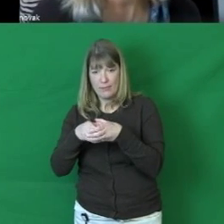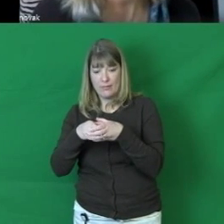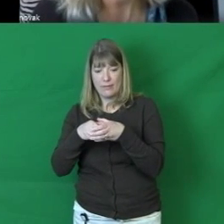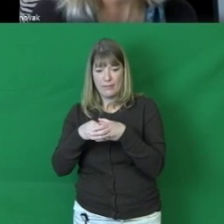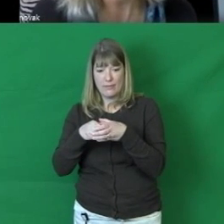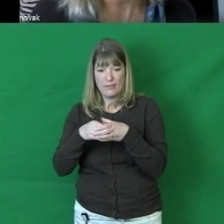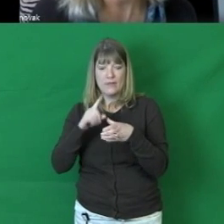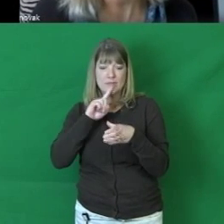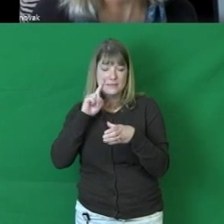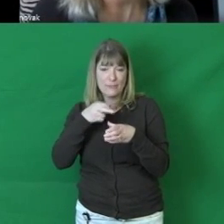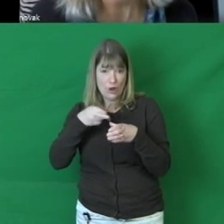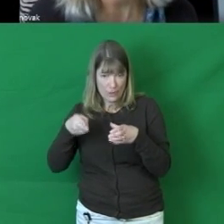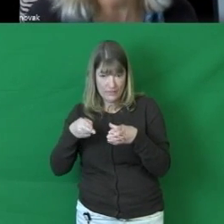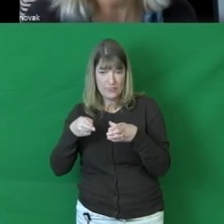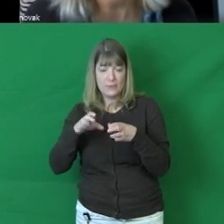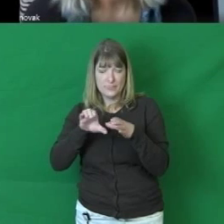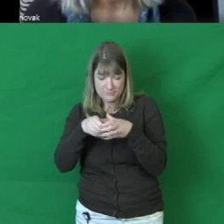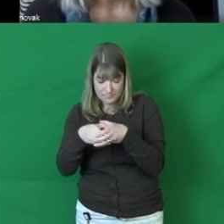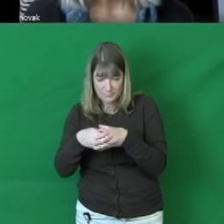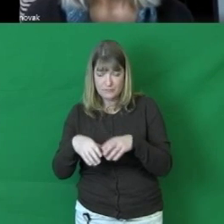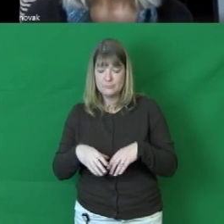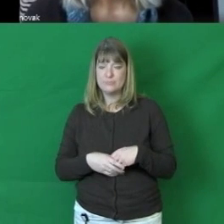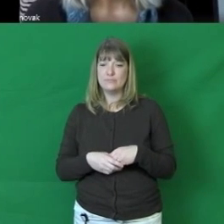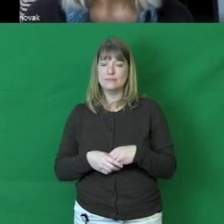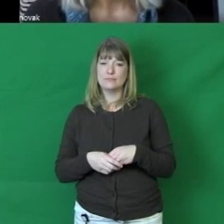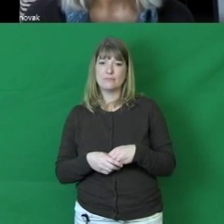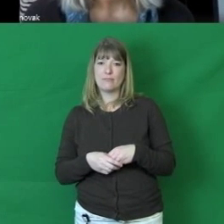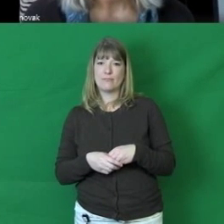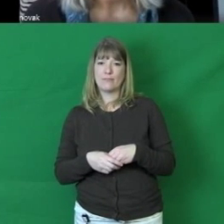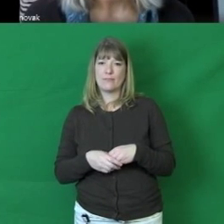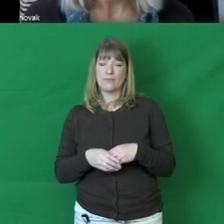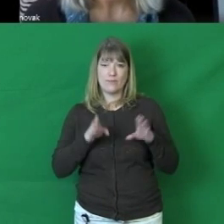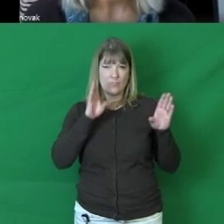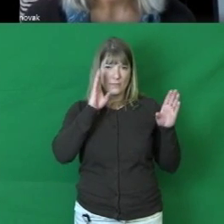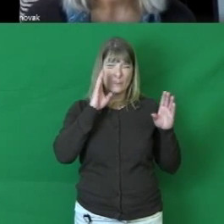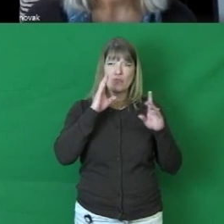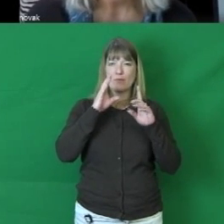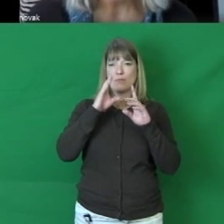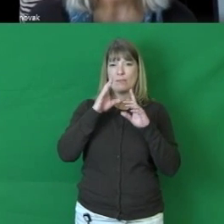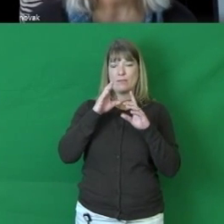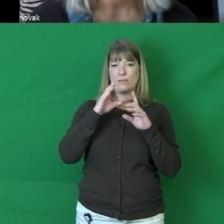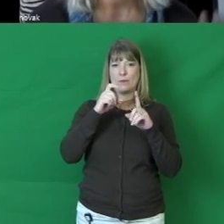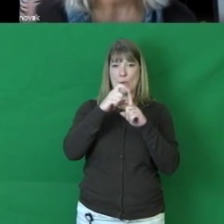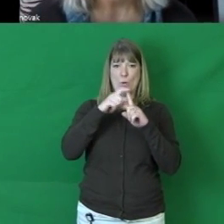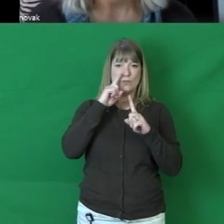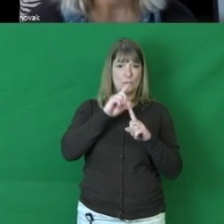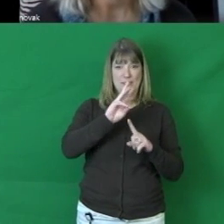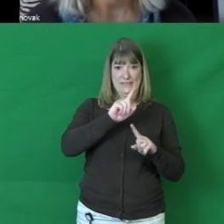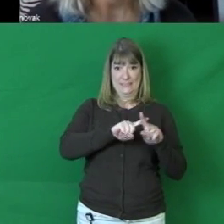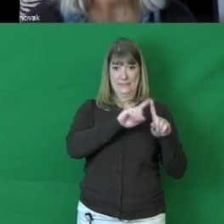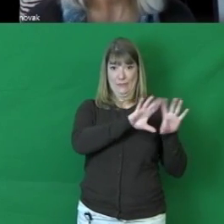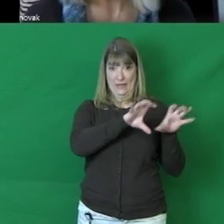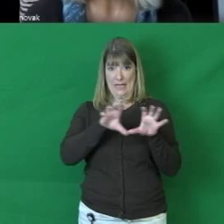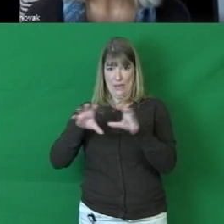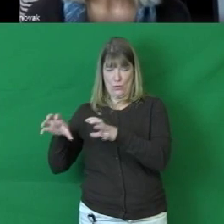who were Deaf or hard of hearing. I targeted words in six different categories to teach